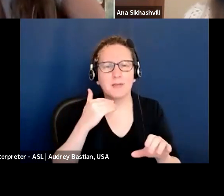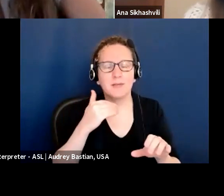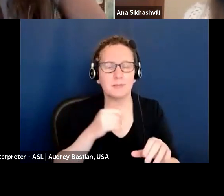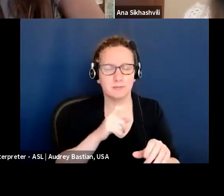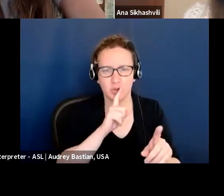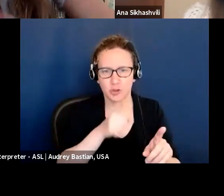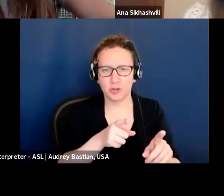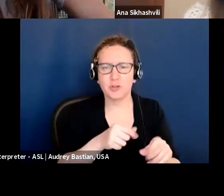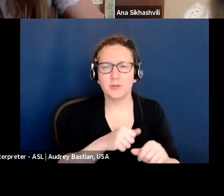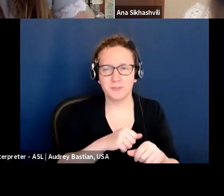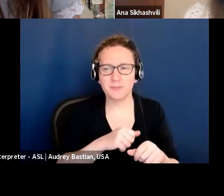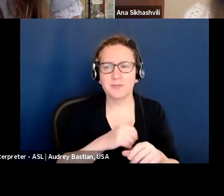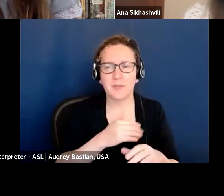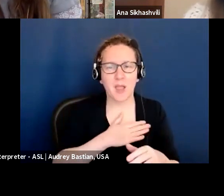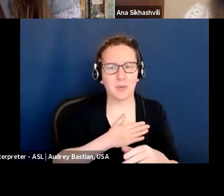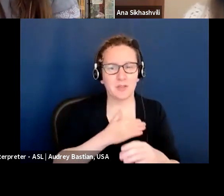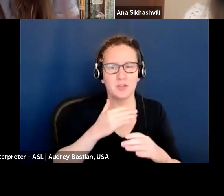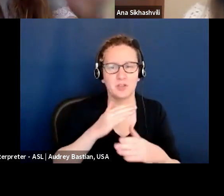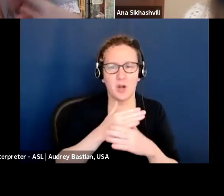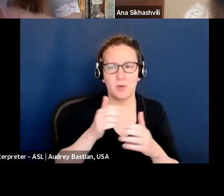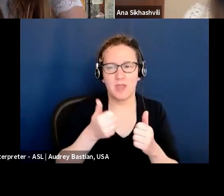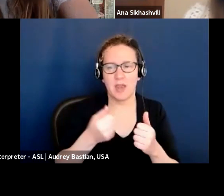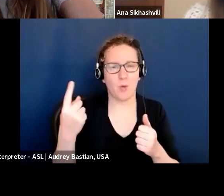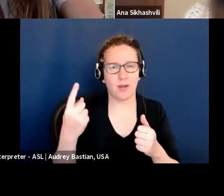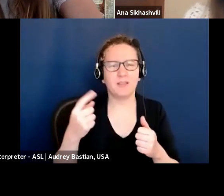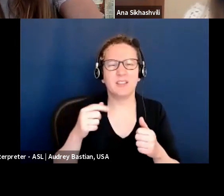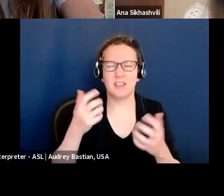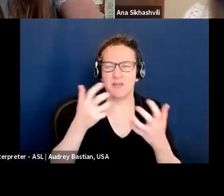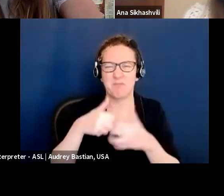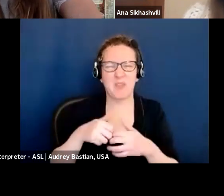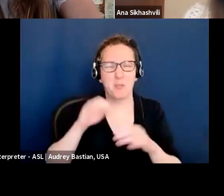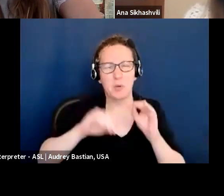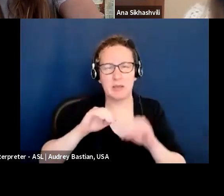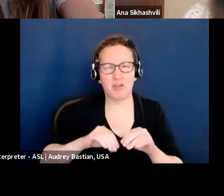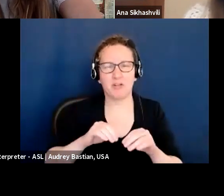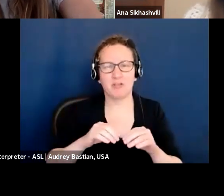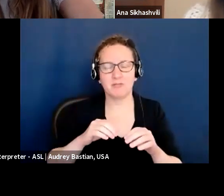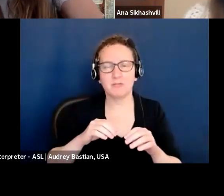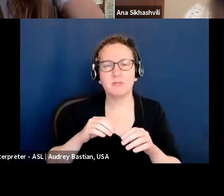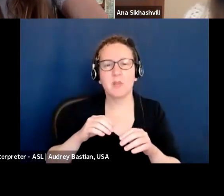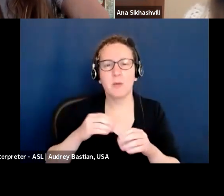happy to share it with anyone. It's just kind of things that I threw together that I found in my